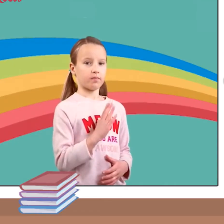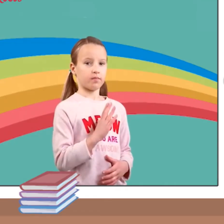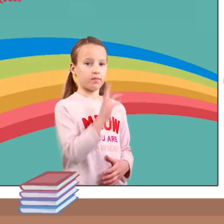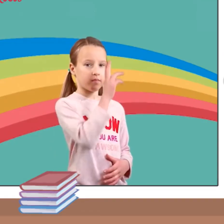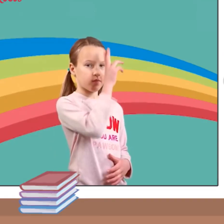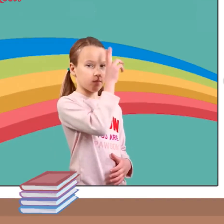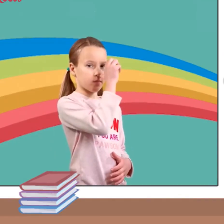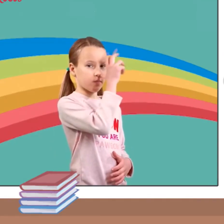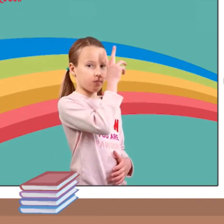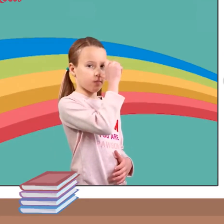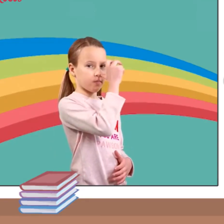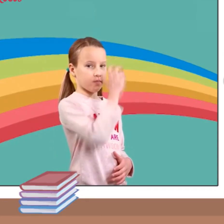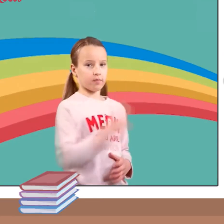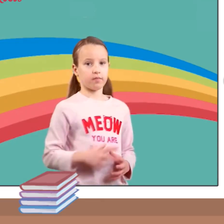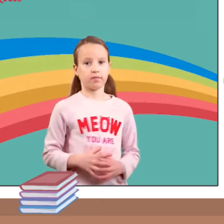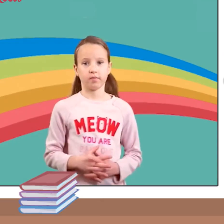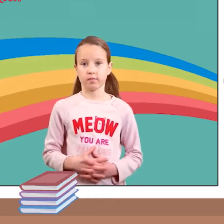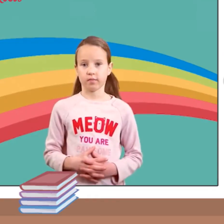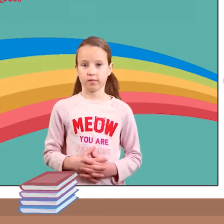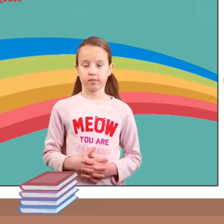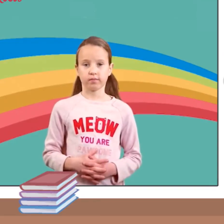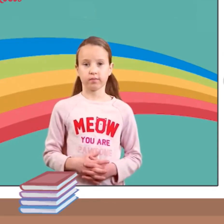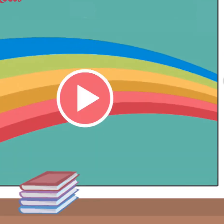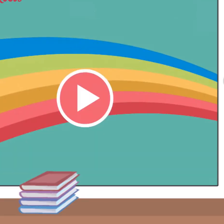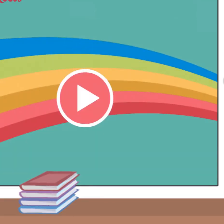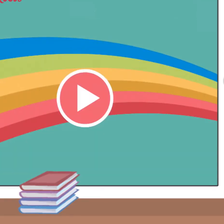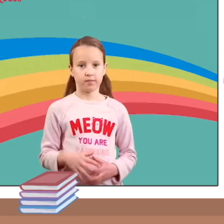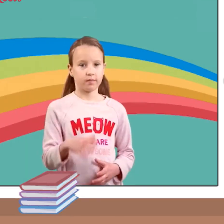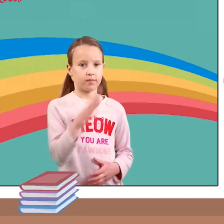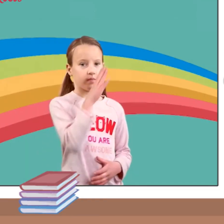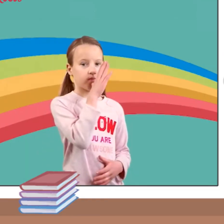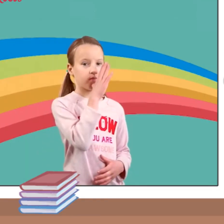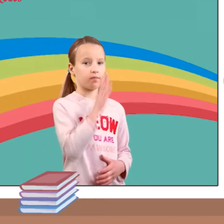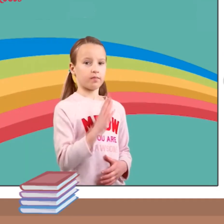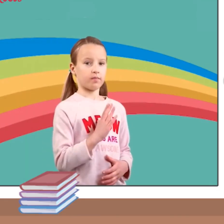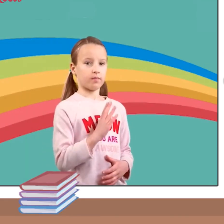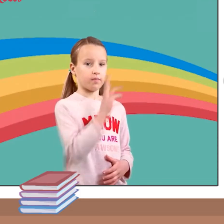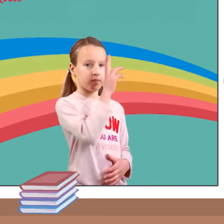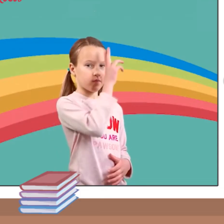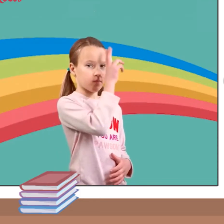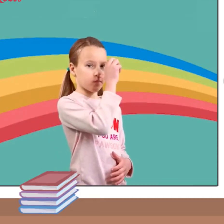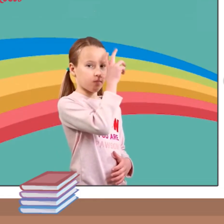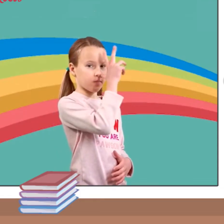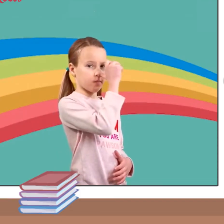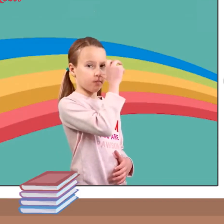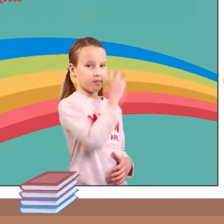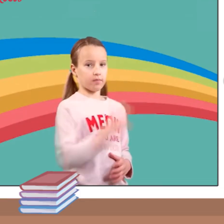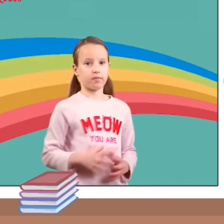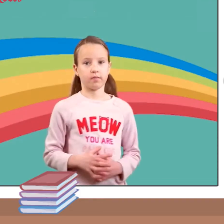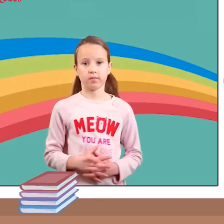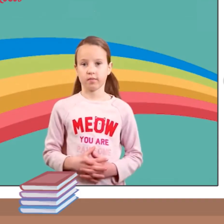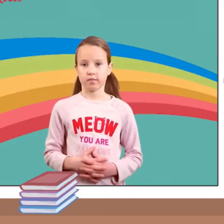Ladybug